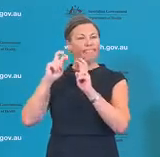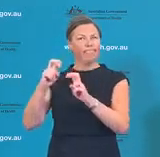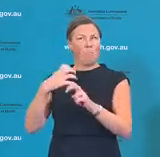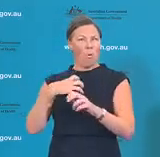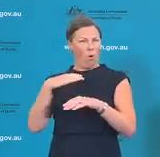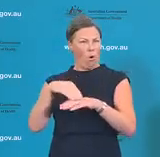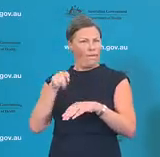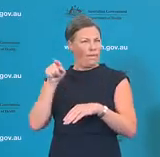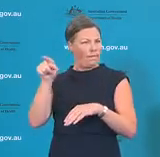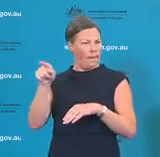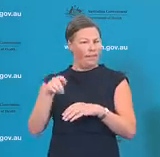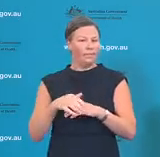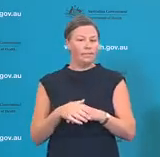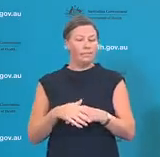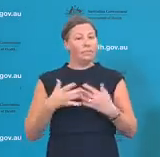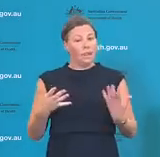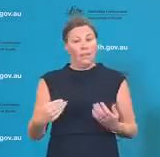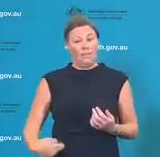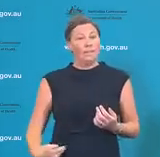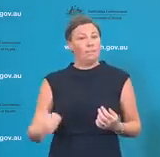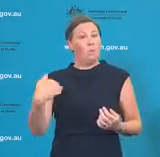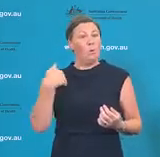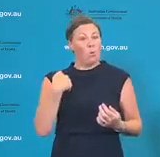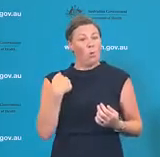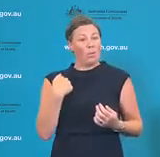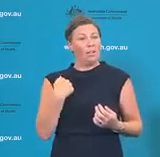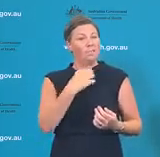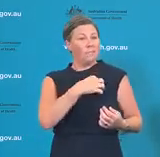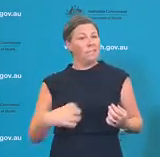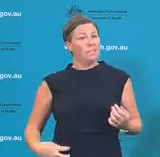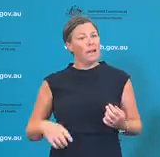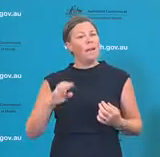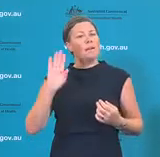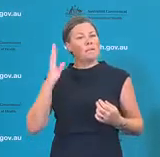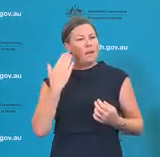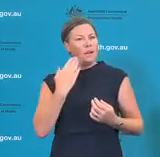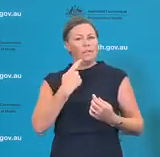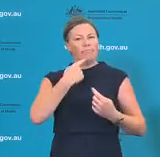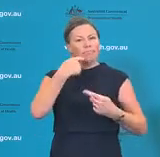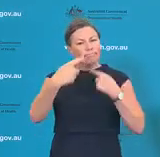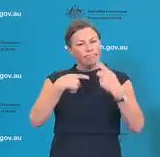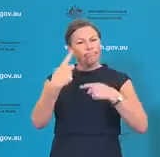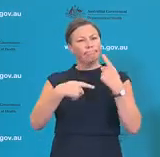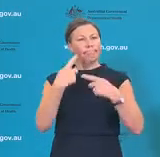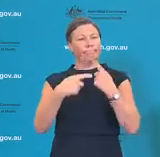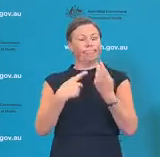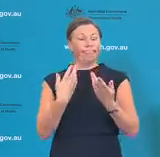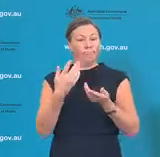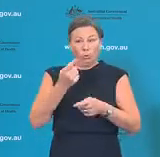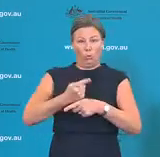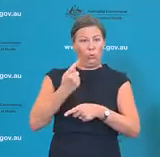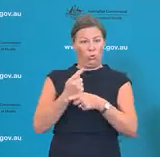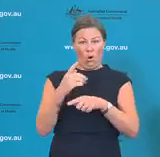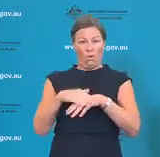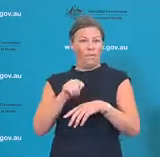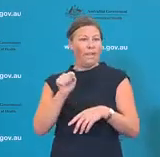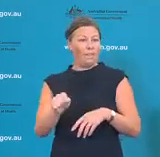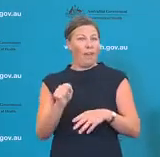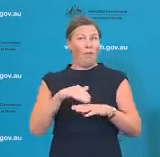certainly express her view around the fact that we need to to explore and